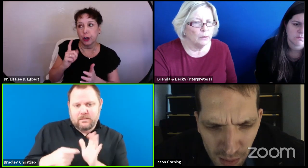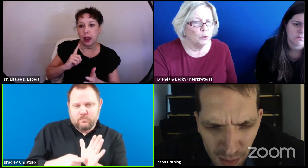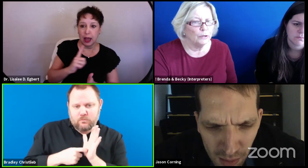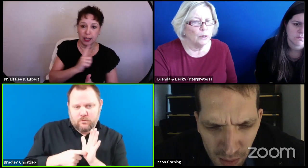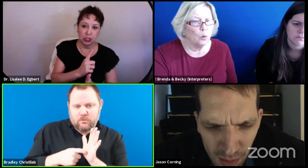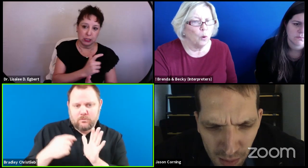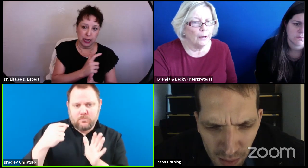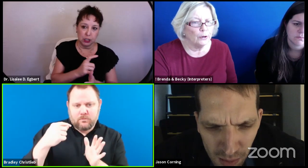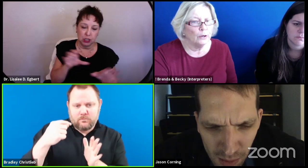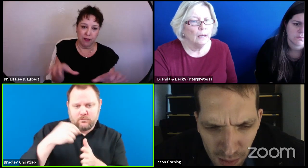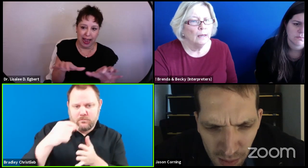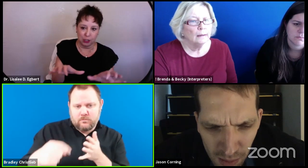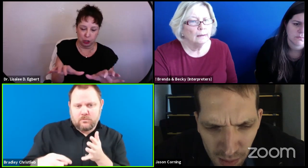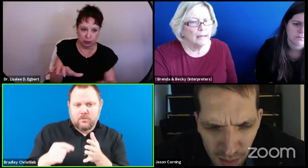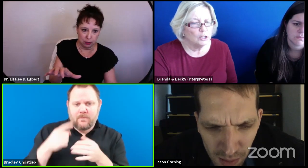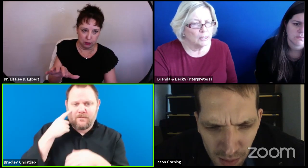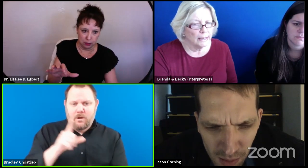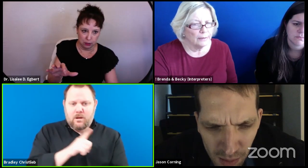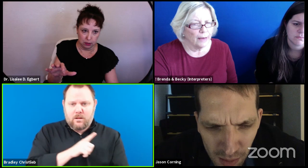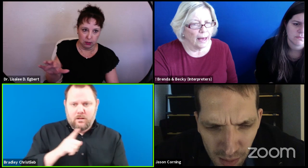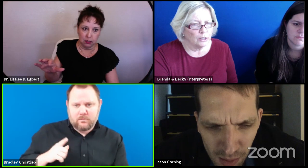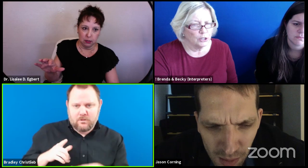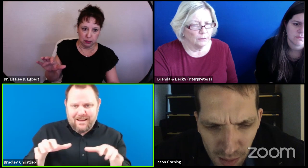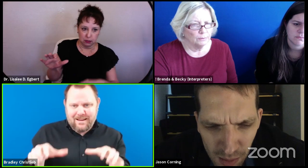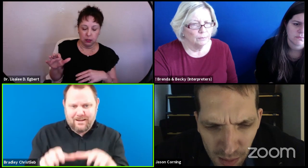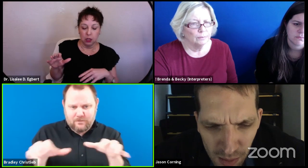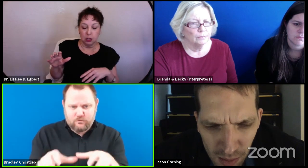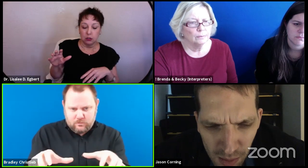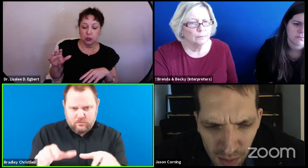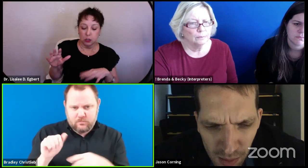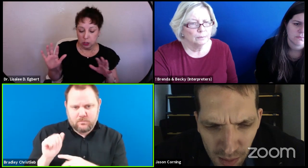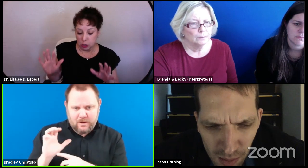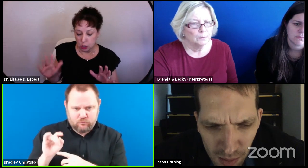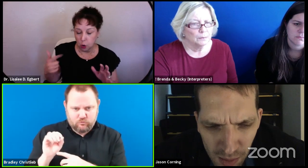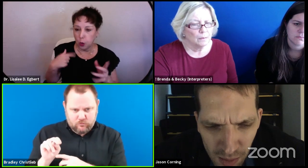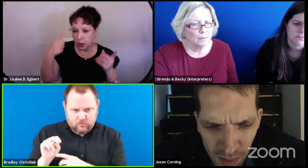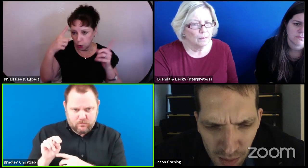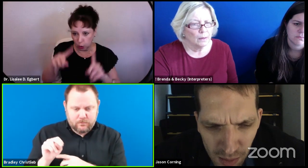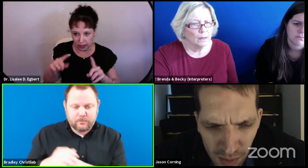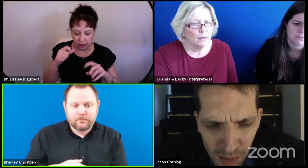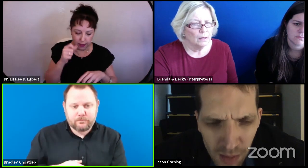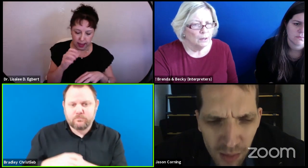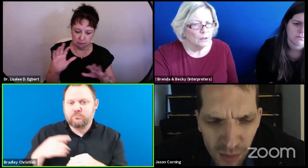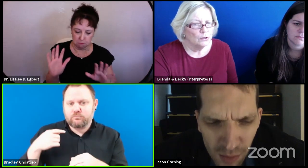would require legislative action.